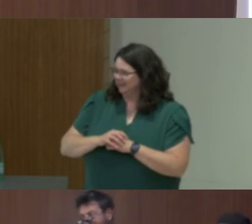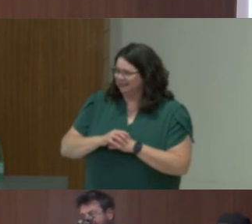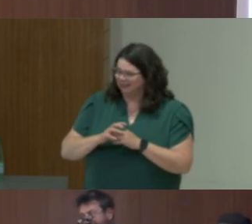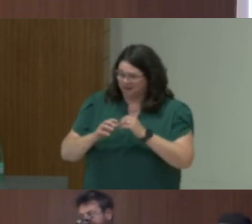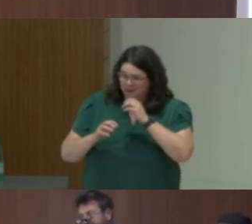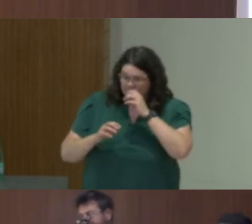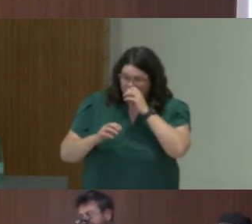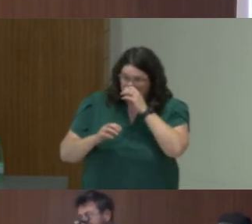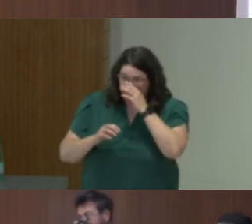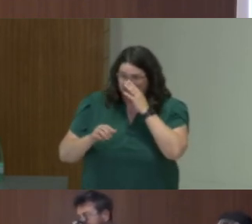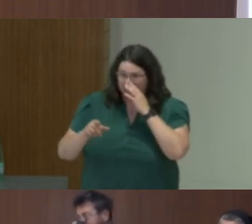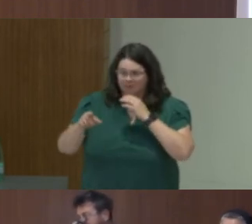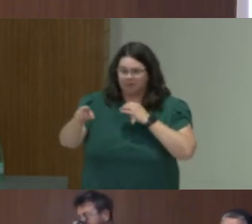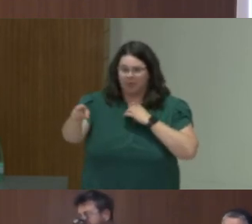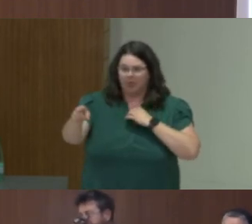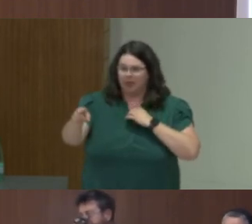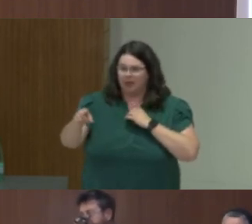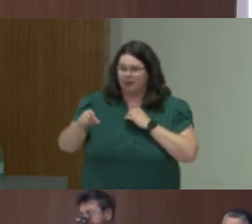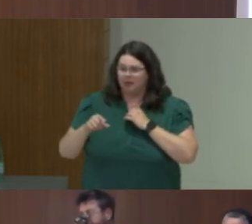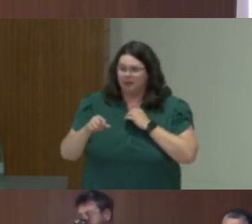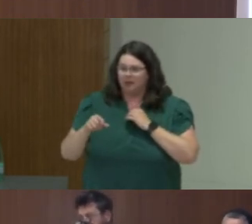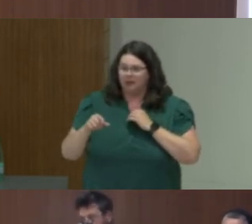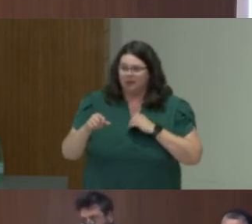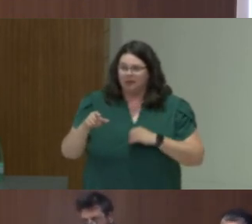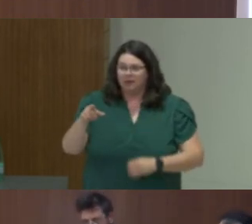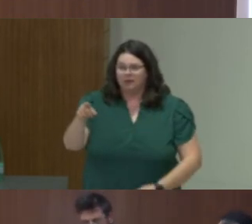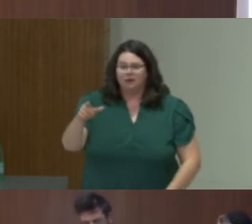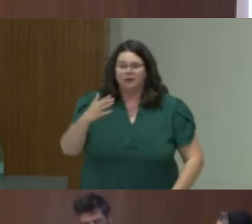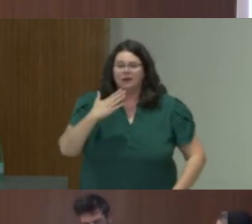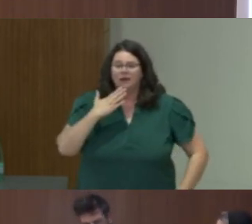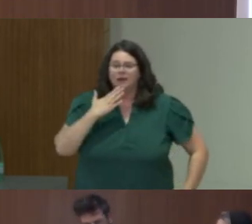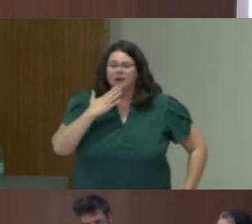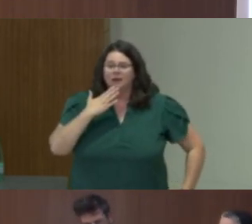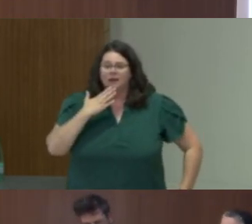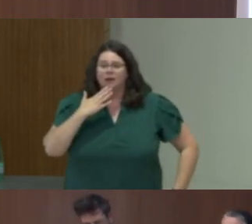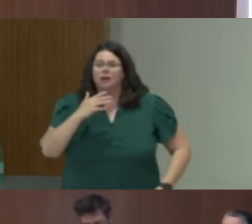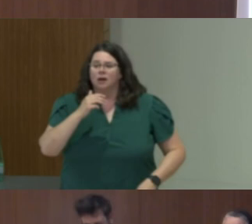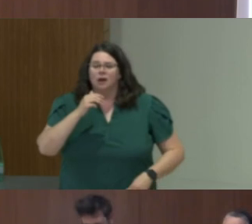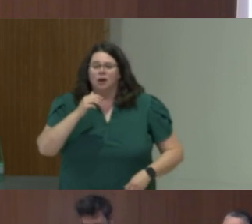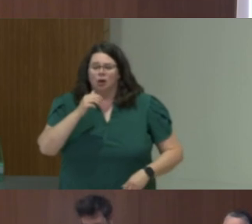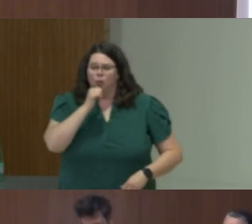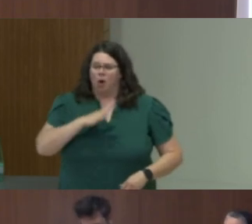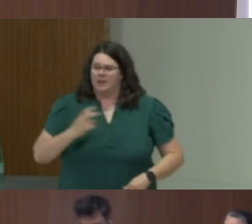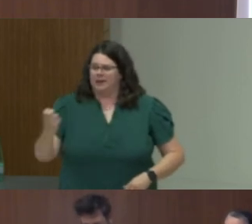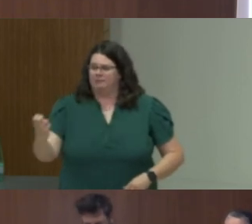Thank you. Thank you all. And my question actually is for Father Justin.